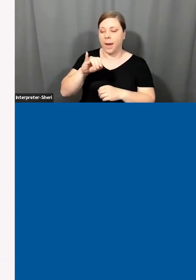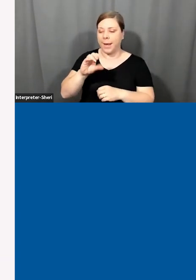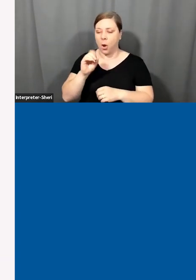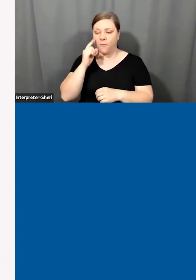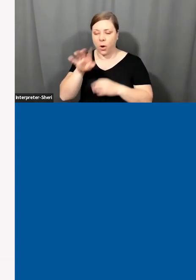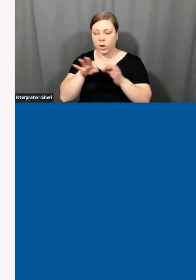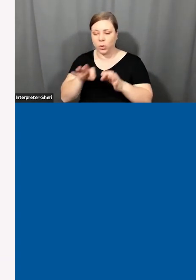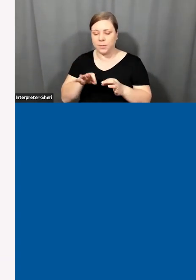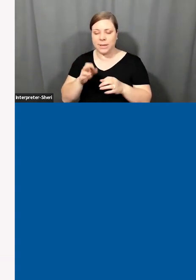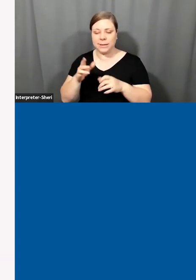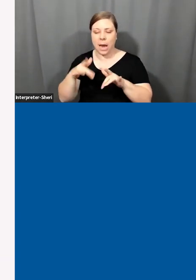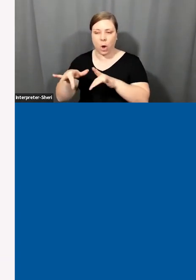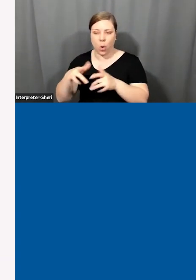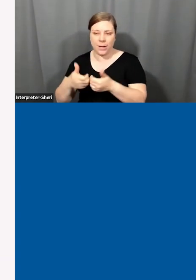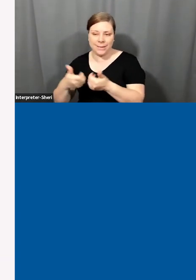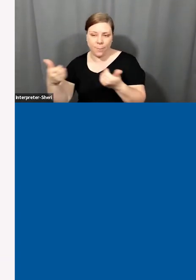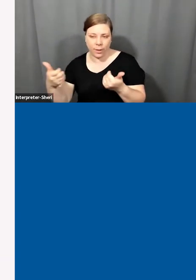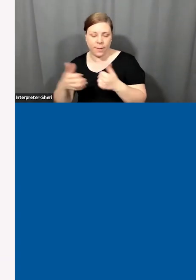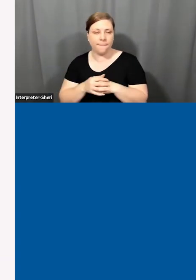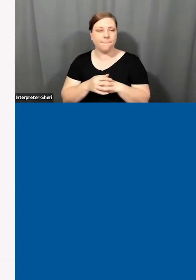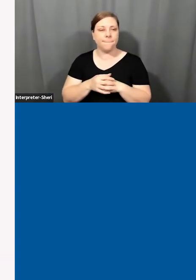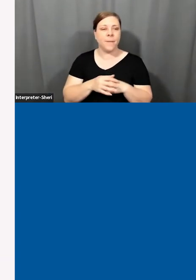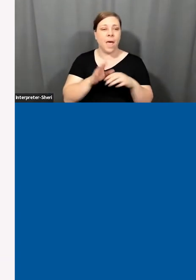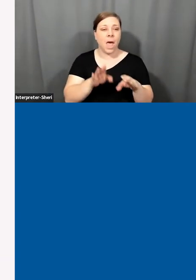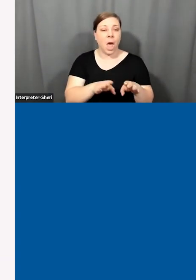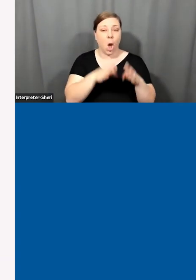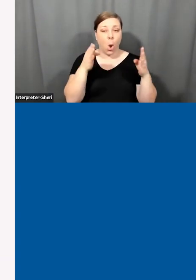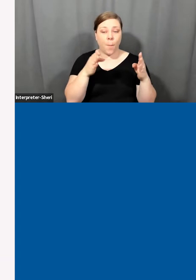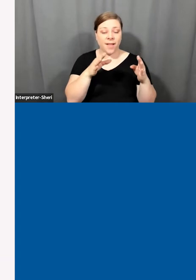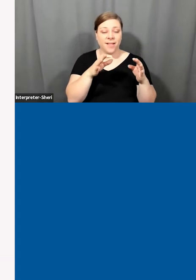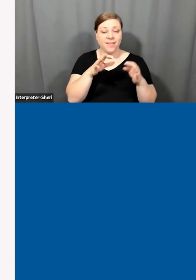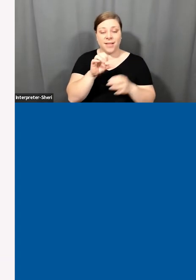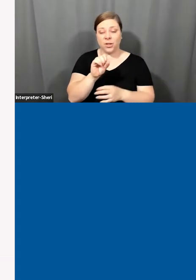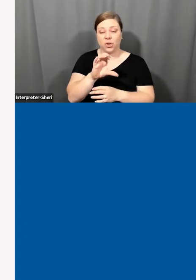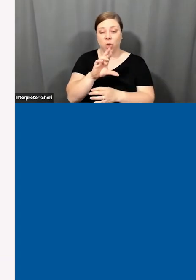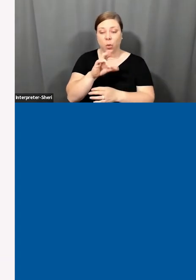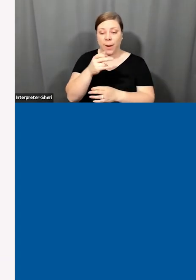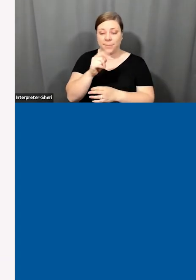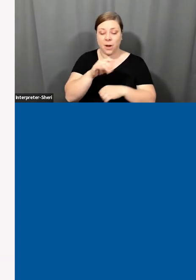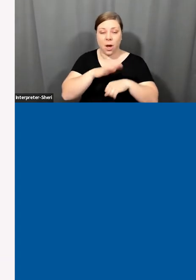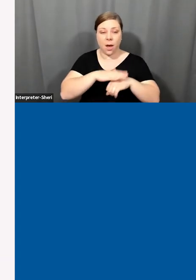and then I opened up the Descript on my desktop computer and I uploaded all the files.